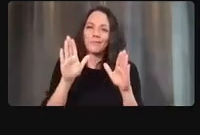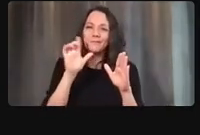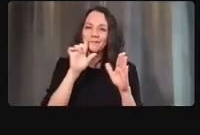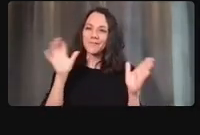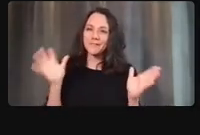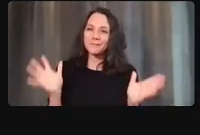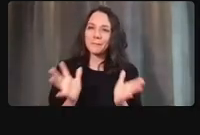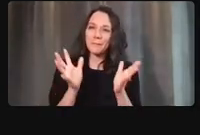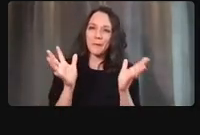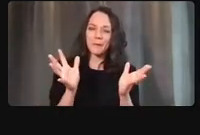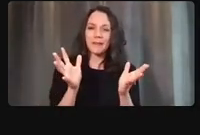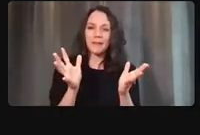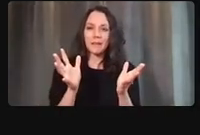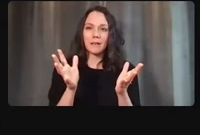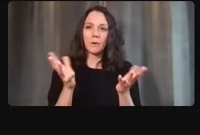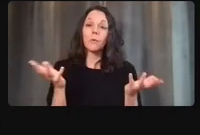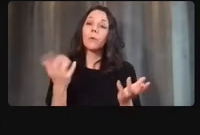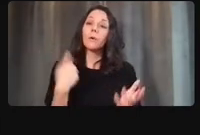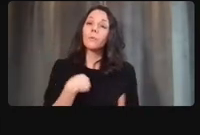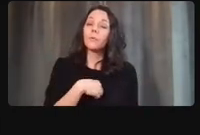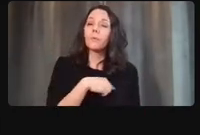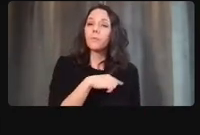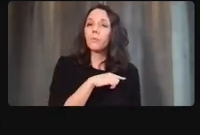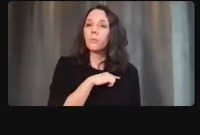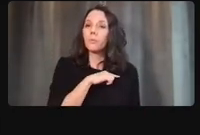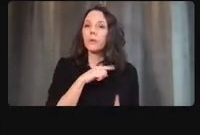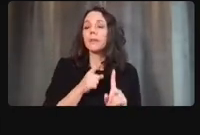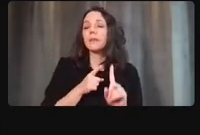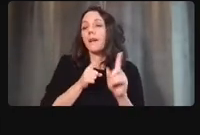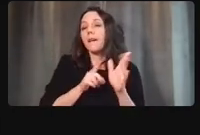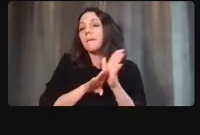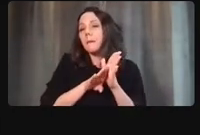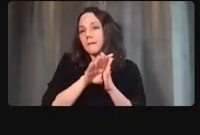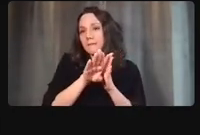What we have been building at Philadelphia Contemporary is a program